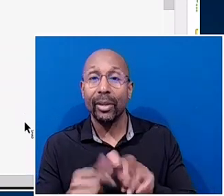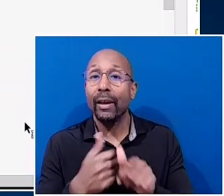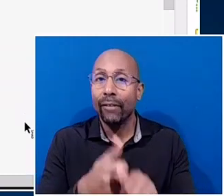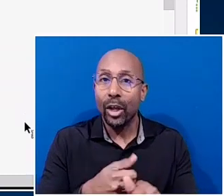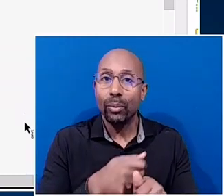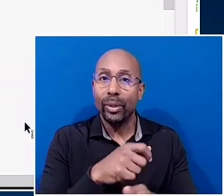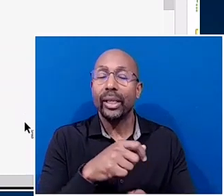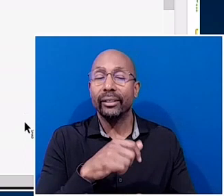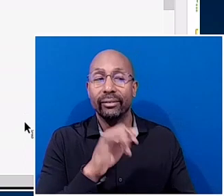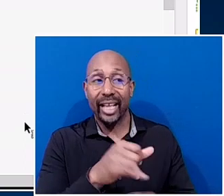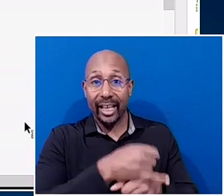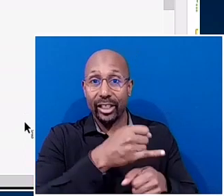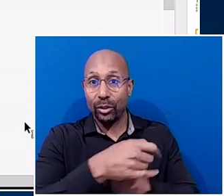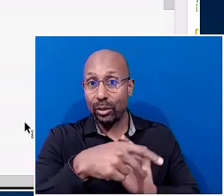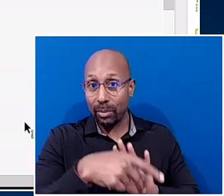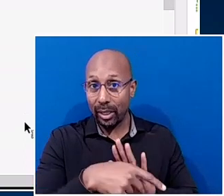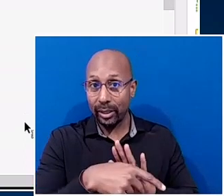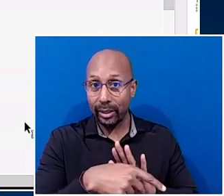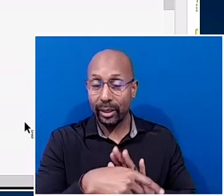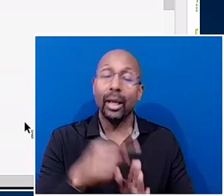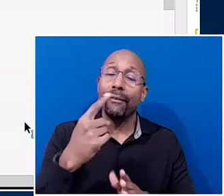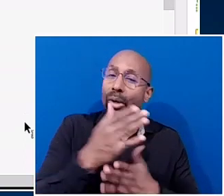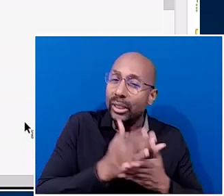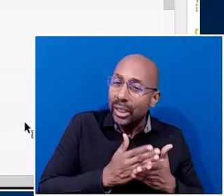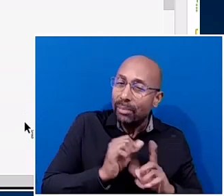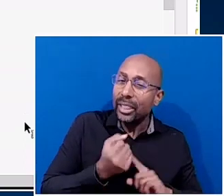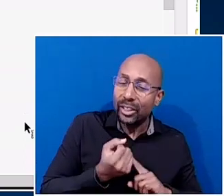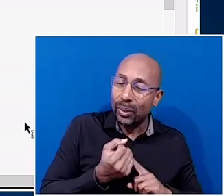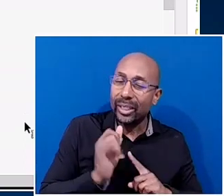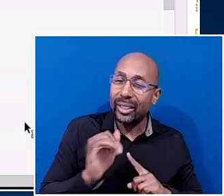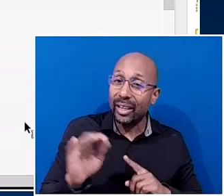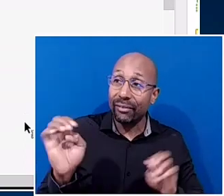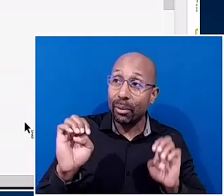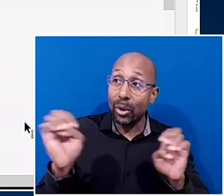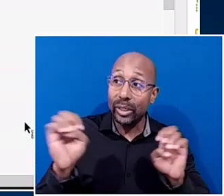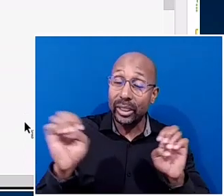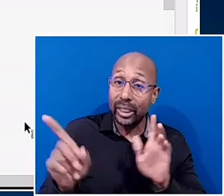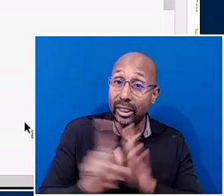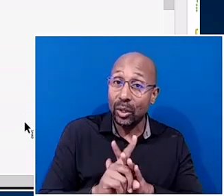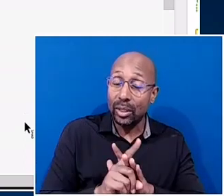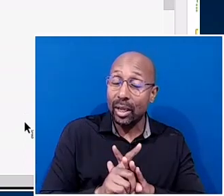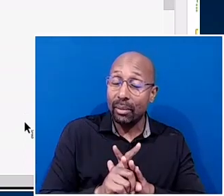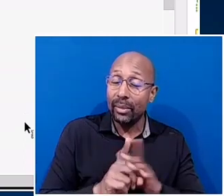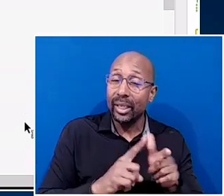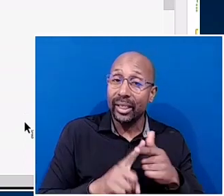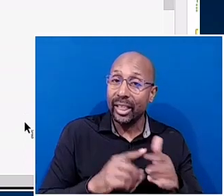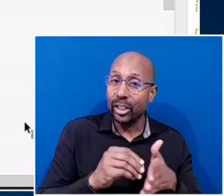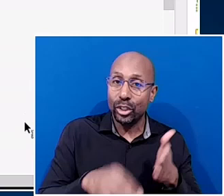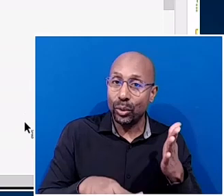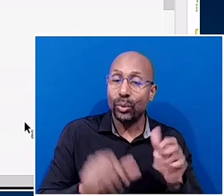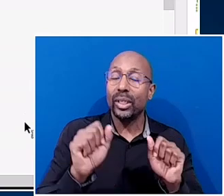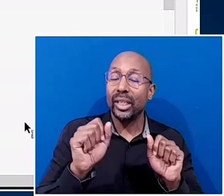circumstances if there is an emergency, the student can be placed on a leave of